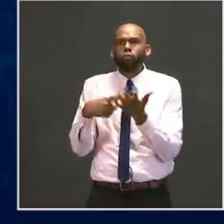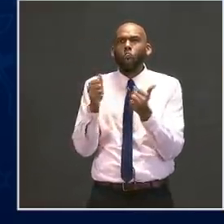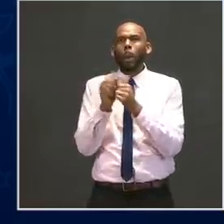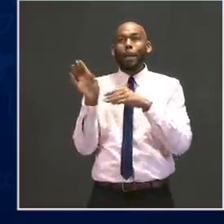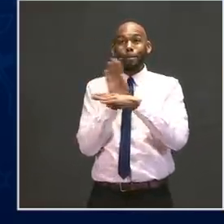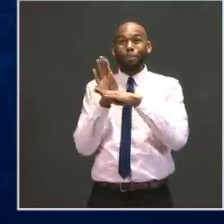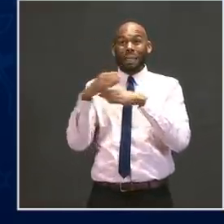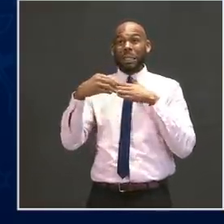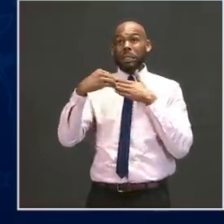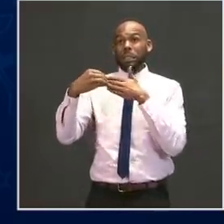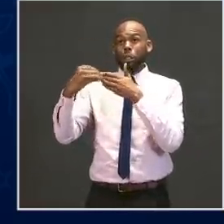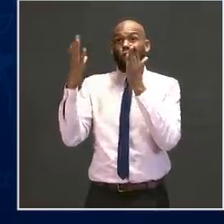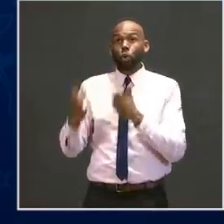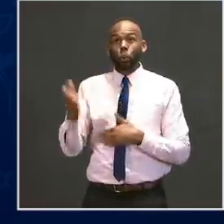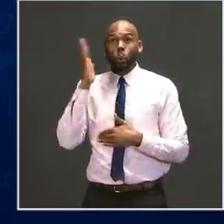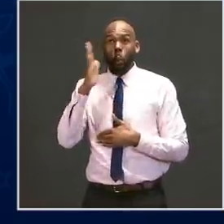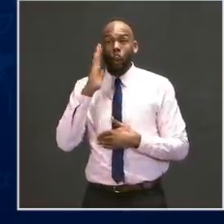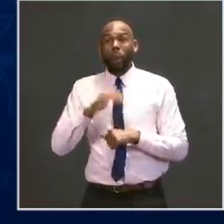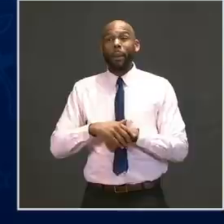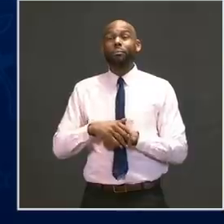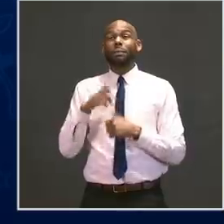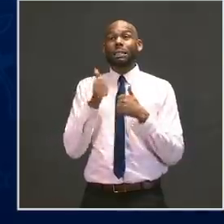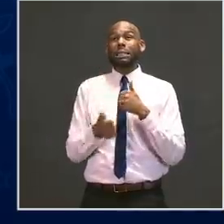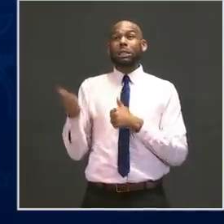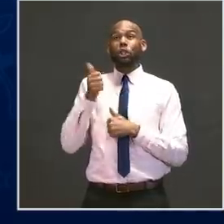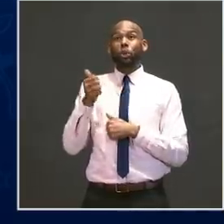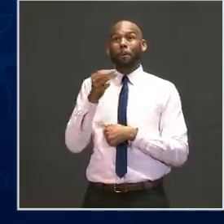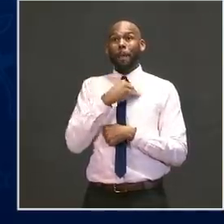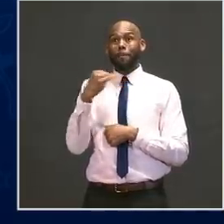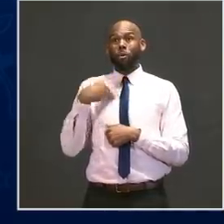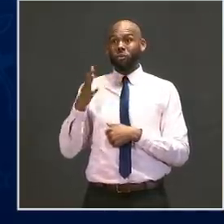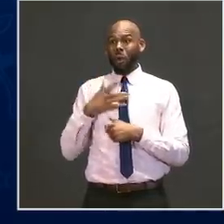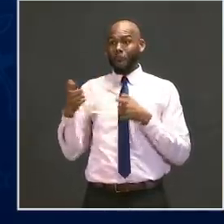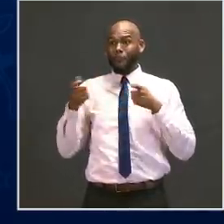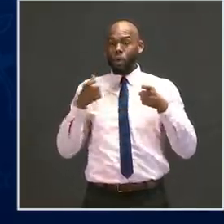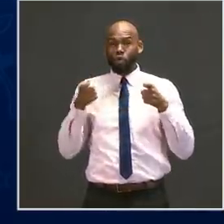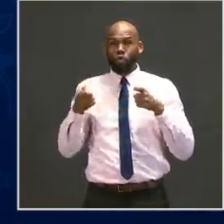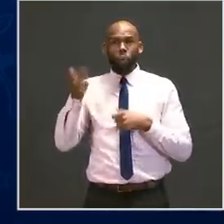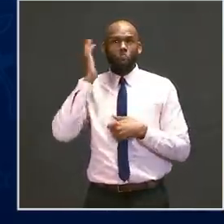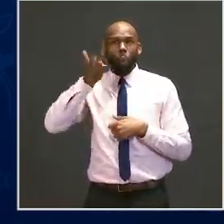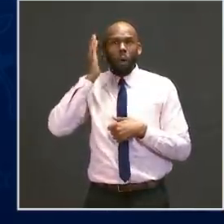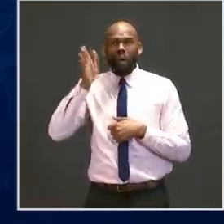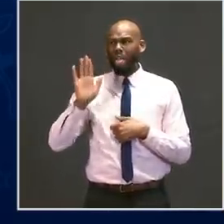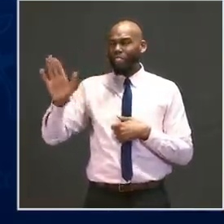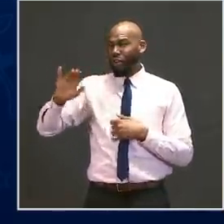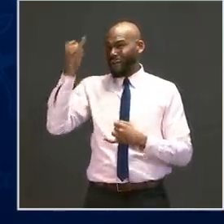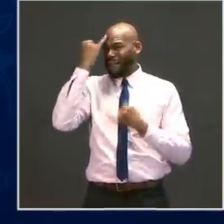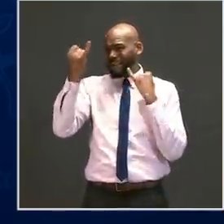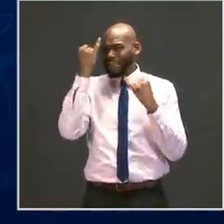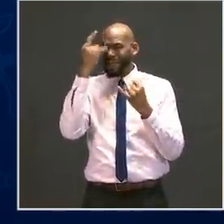as will members -- senior members of our administration, about certainly their ideas of what they'd like to see in that agenda.